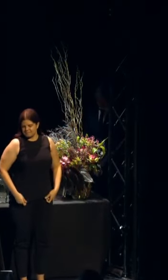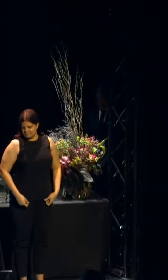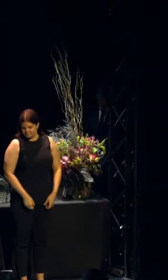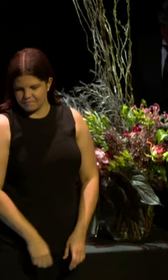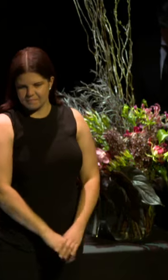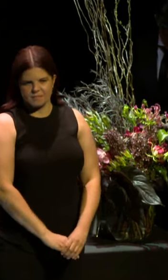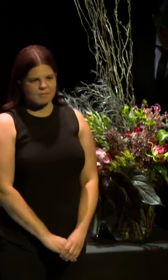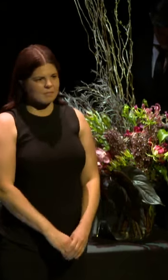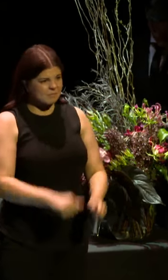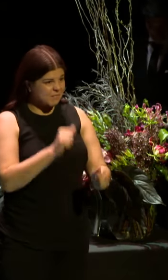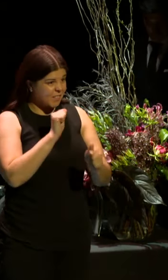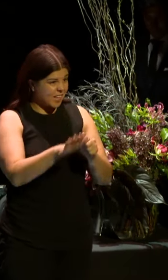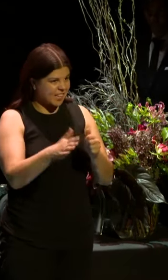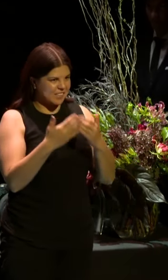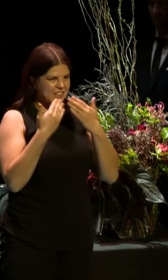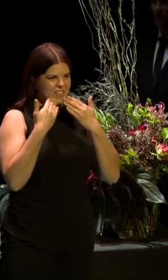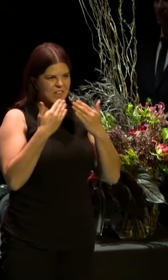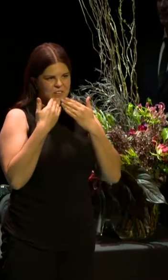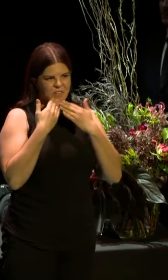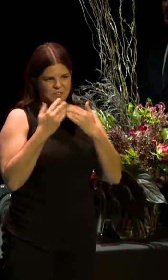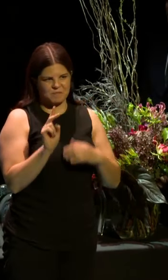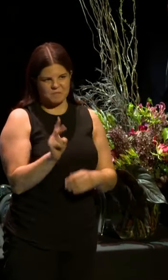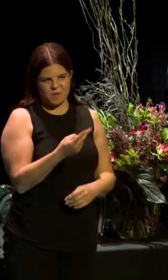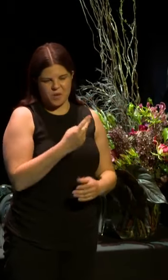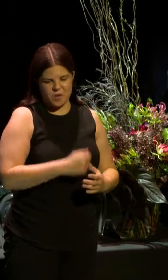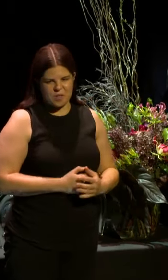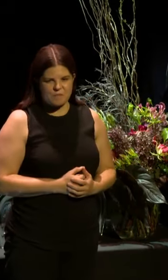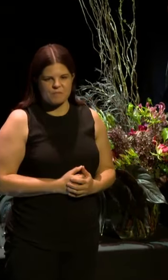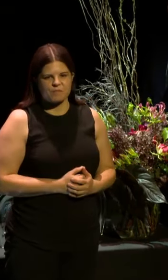How fantastic. Thank you so much, Jianna and Alexis and, of course, Michelle.